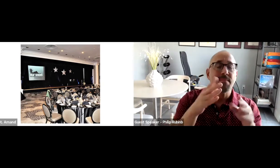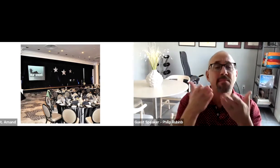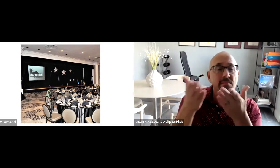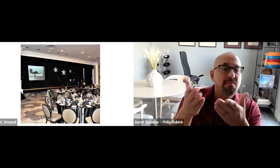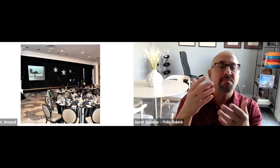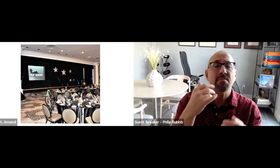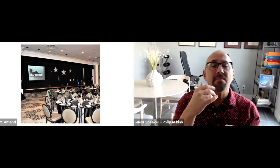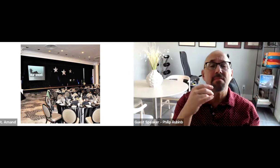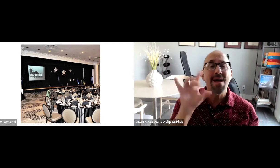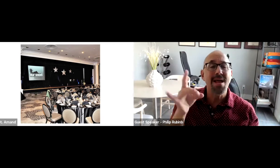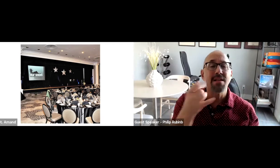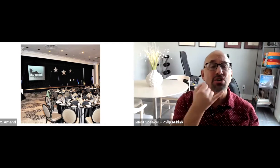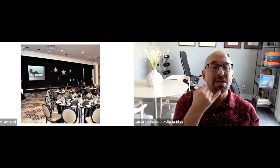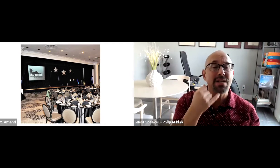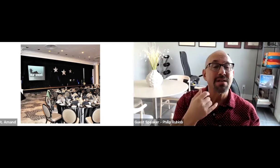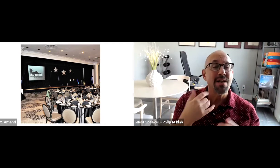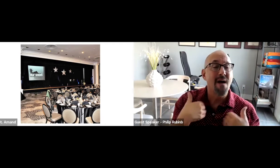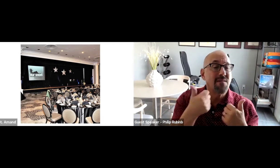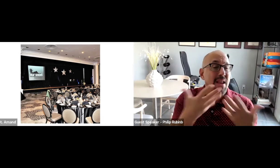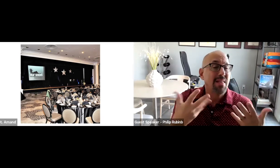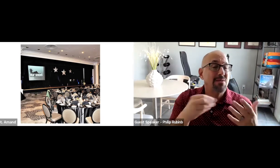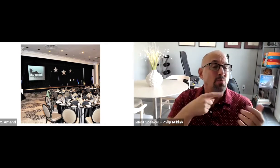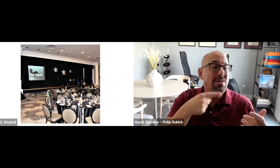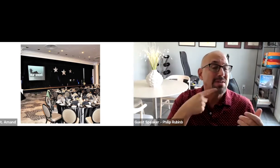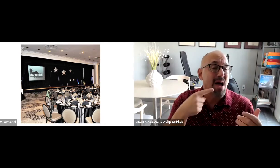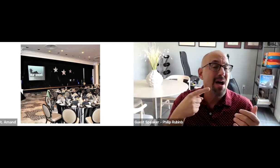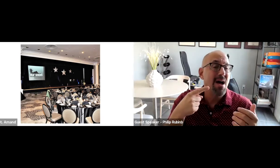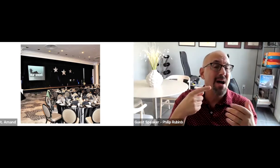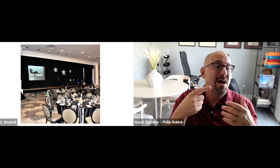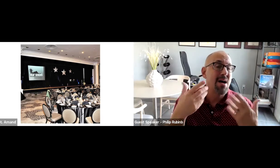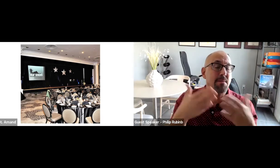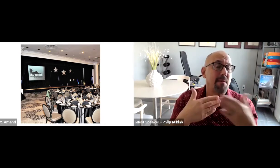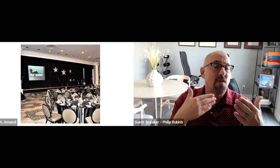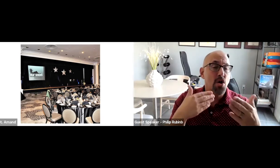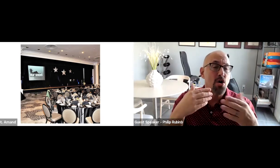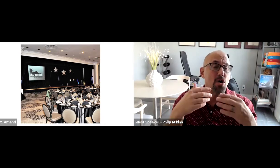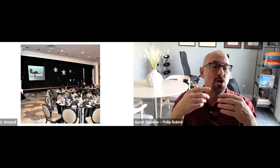So now, to wrap up, let's bring Ed and Jeanine,